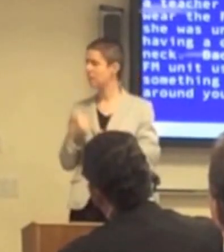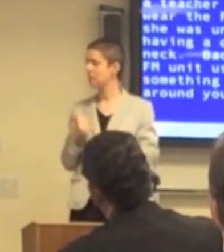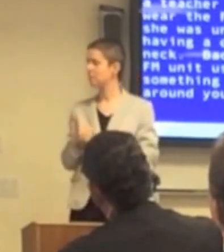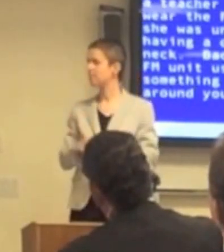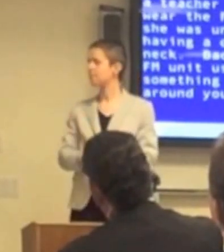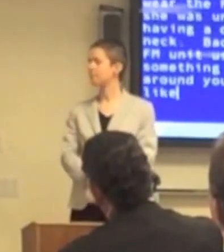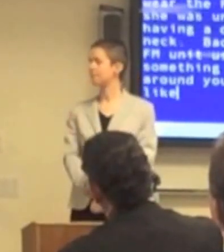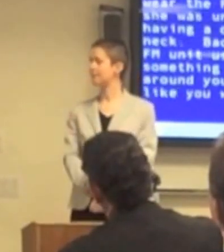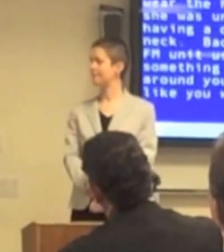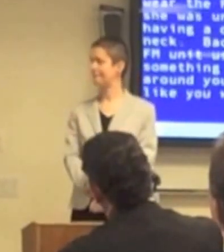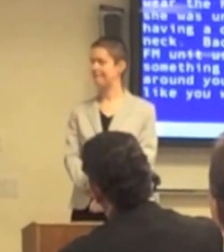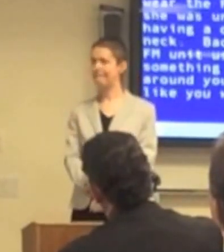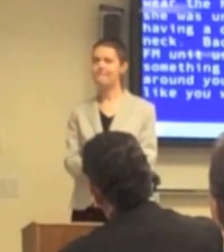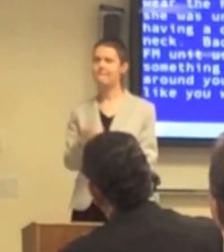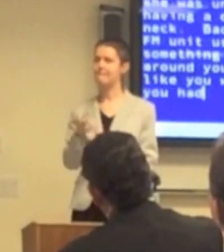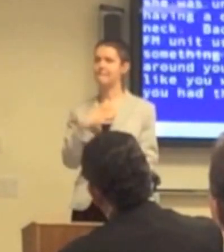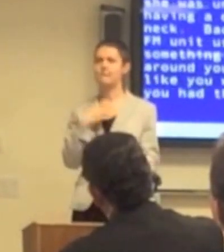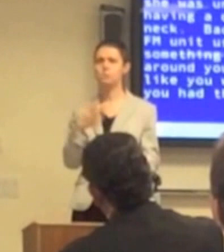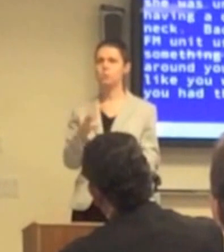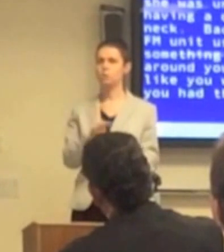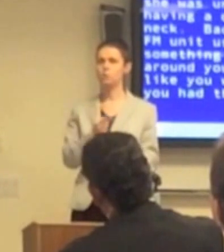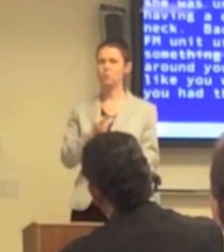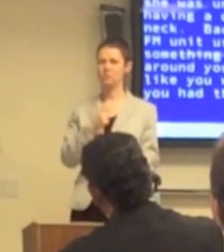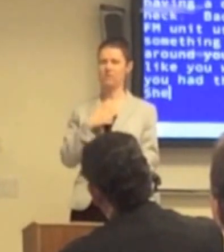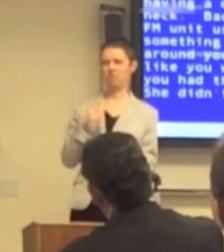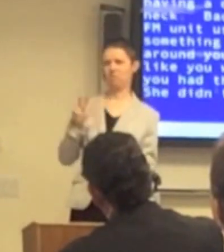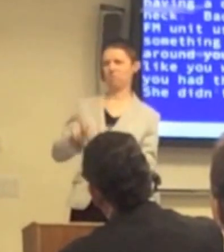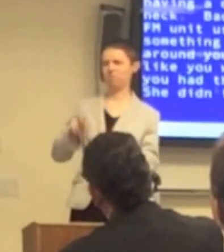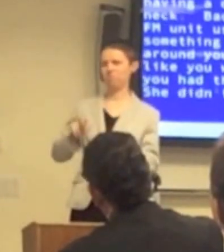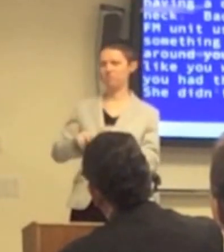She didn't want to use it because she was uncomfortable.